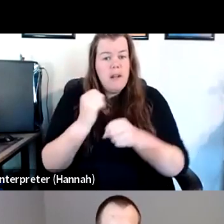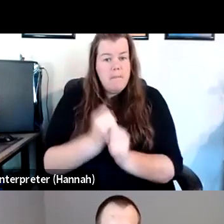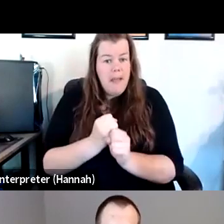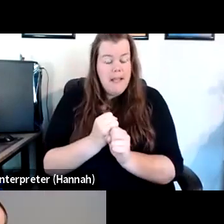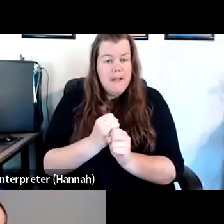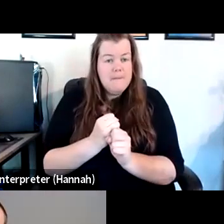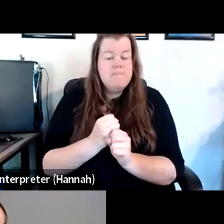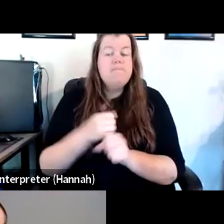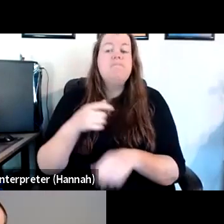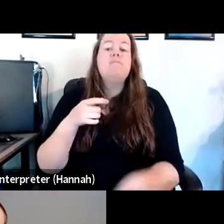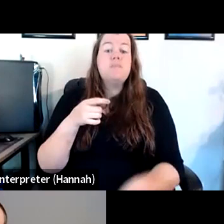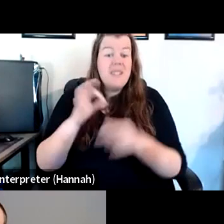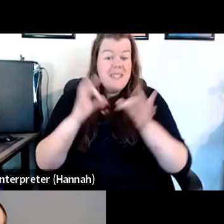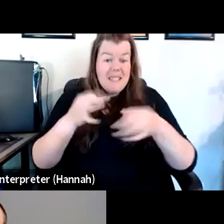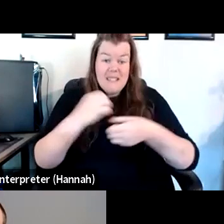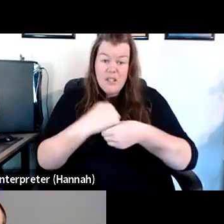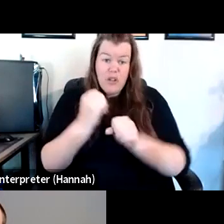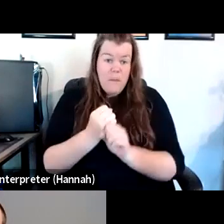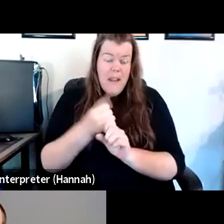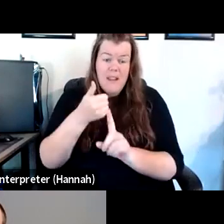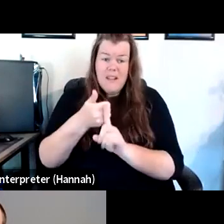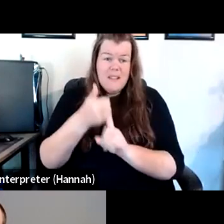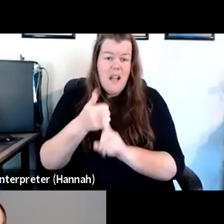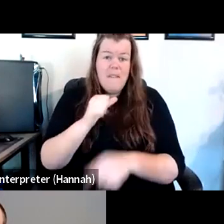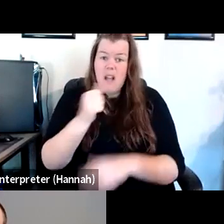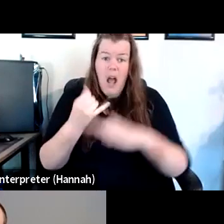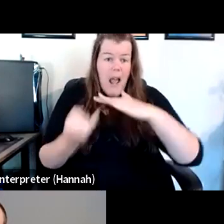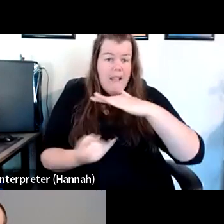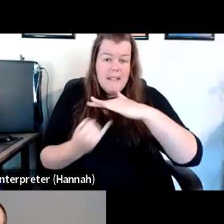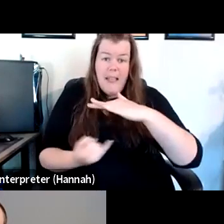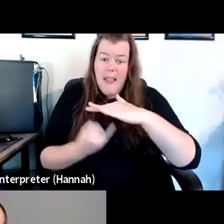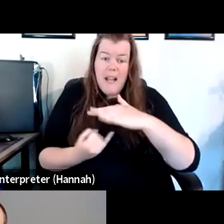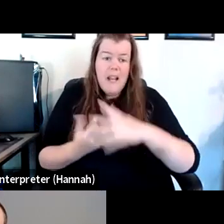decision-making does not happen in a vacuum. We all make decisions every day and receive various